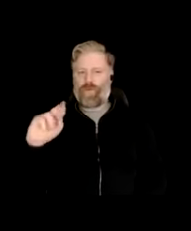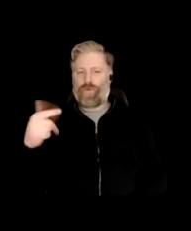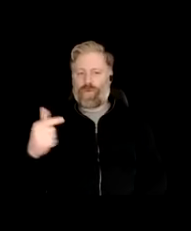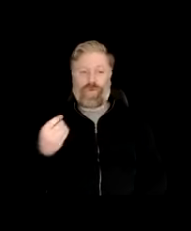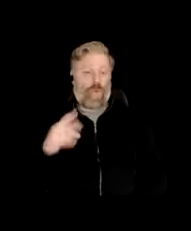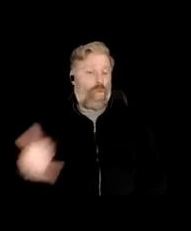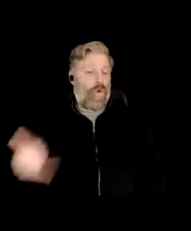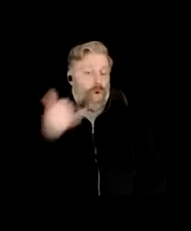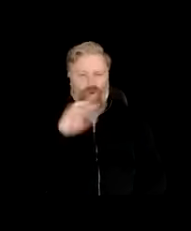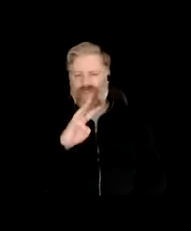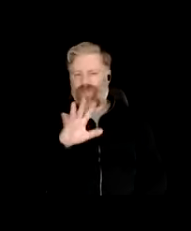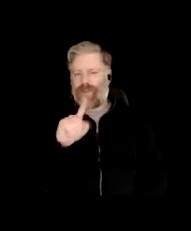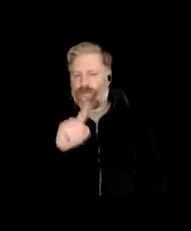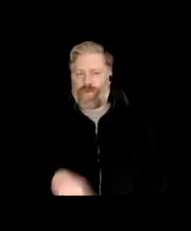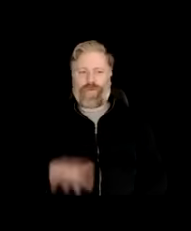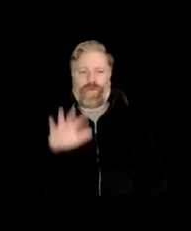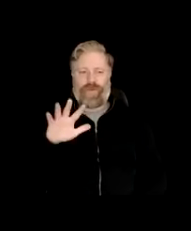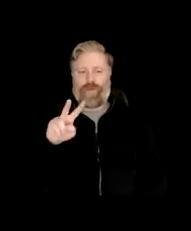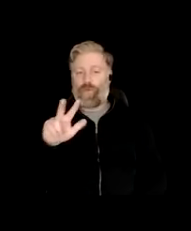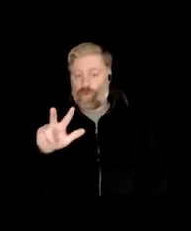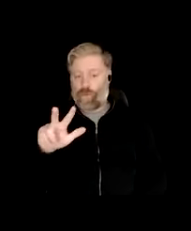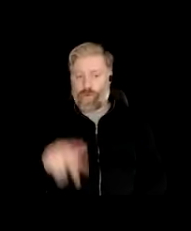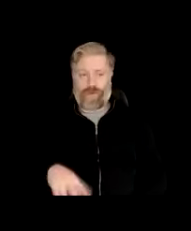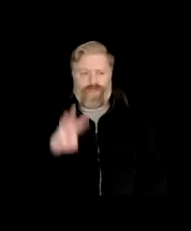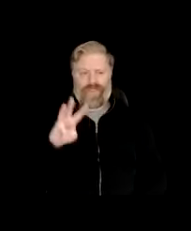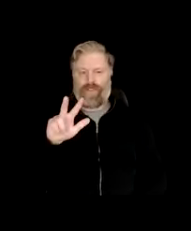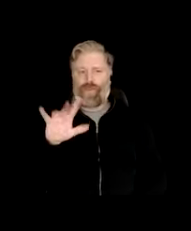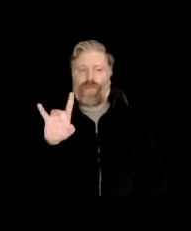which is 651-523-6380.